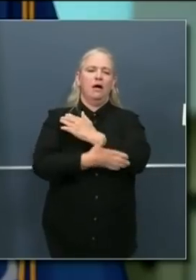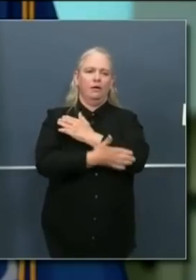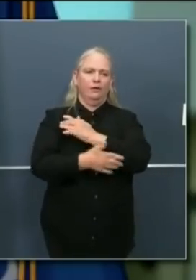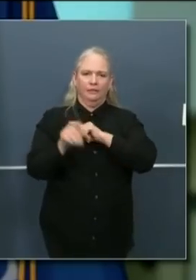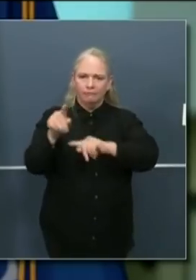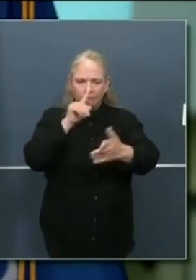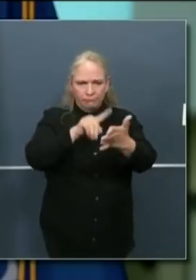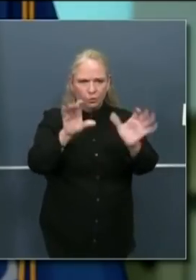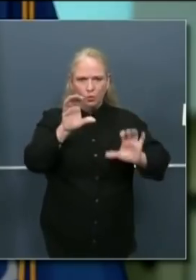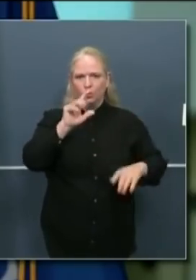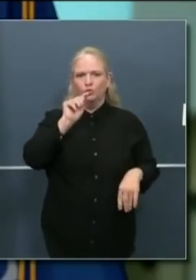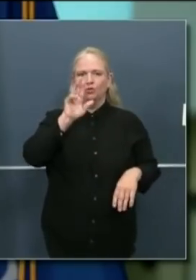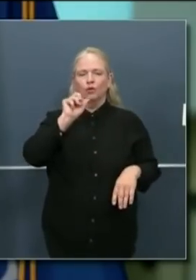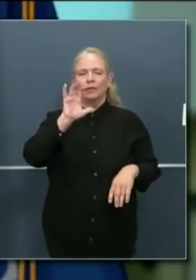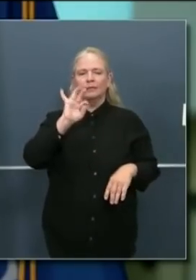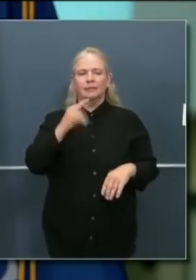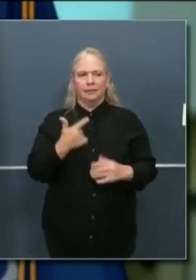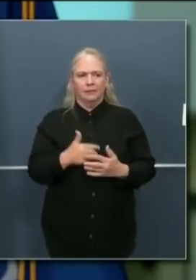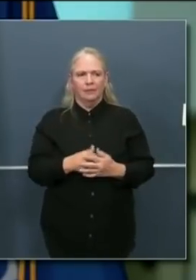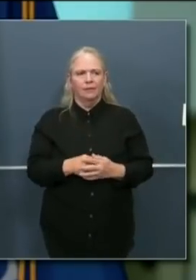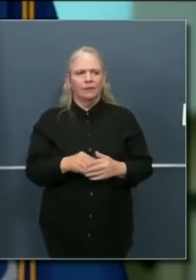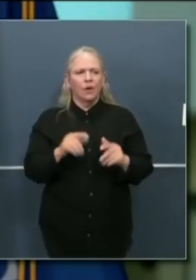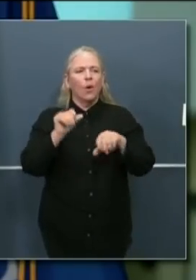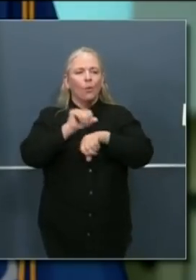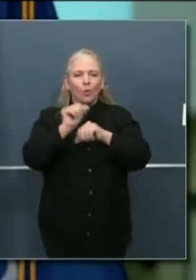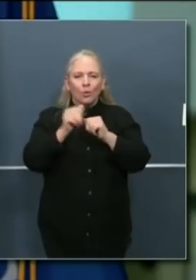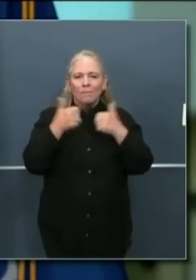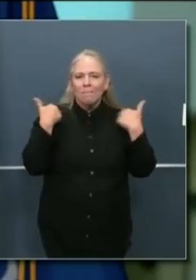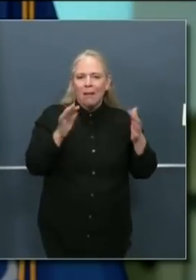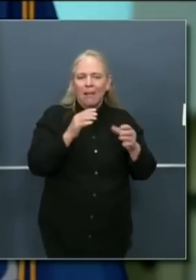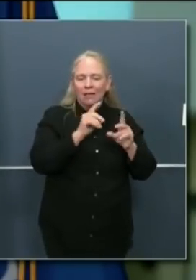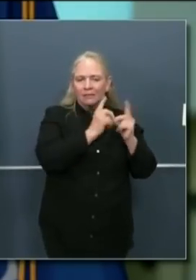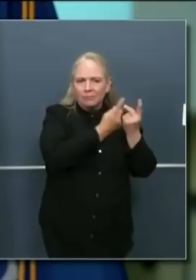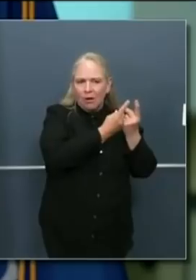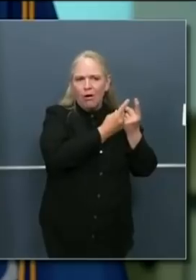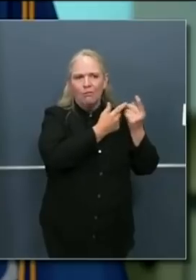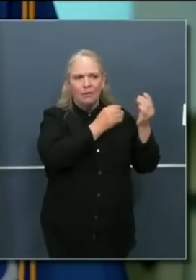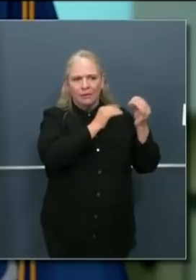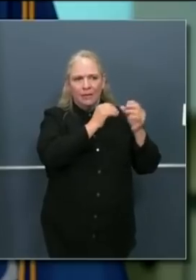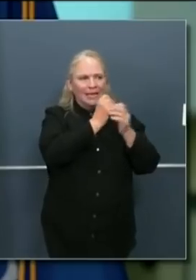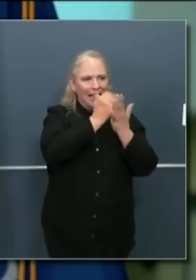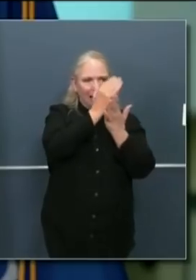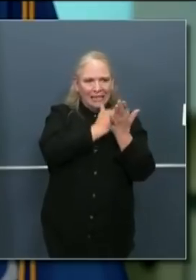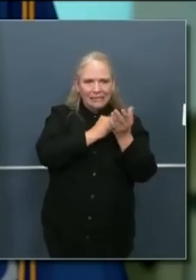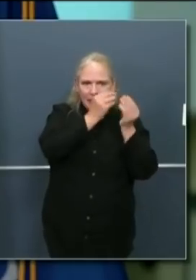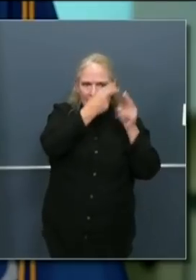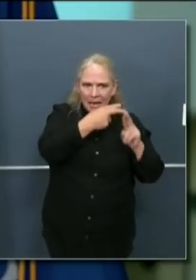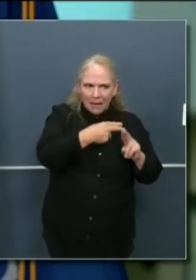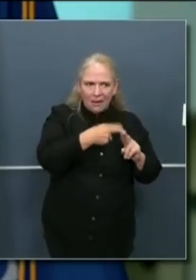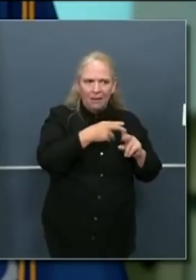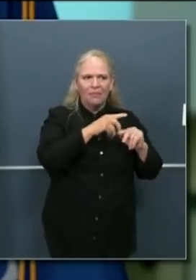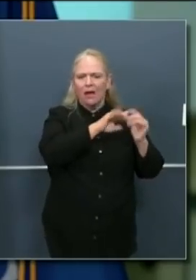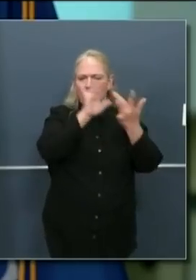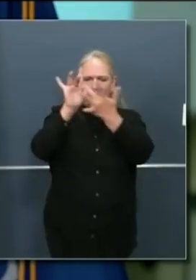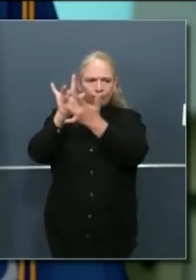ARE NOW READY TO GO AND ARE BEING DIRECTED BY COUNTY HEALTH OFFICIALS. AGAIN, REMEMBER THIS IS A